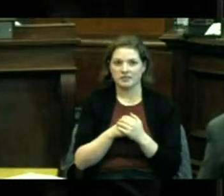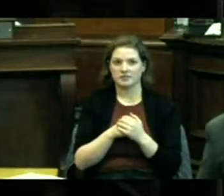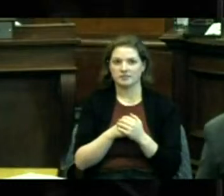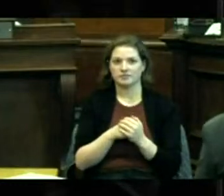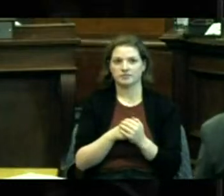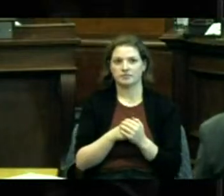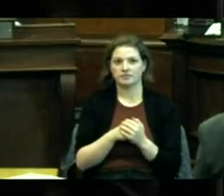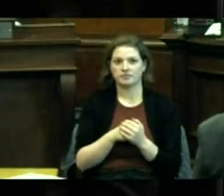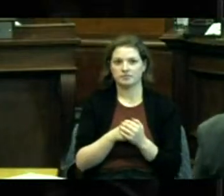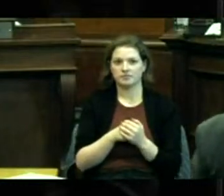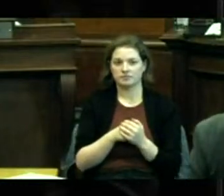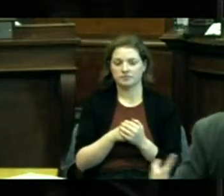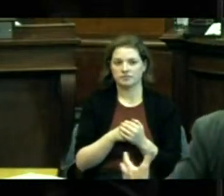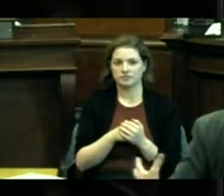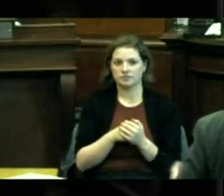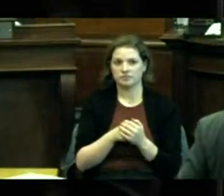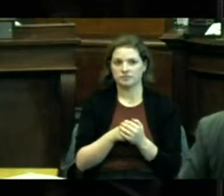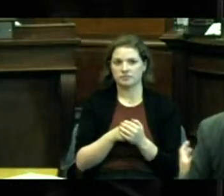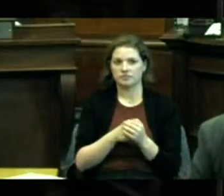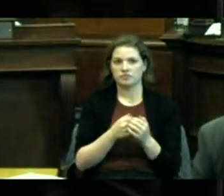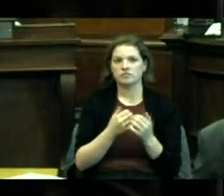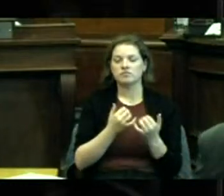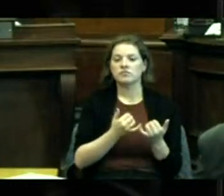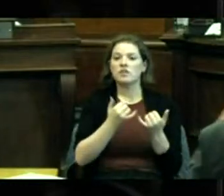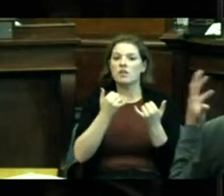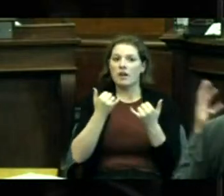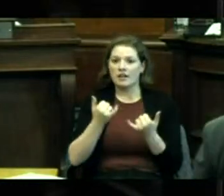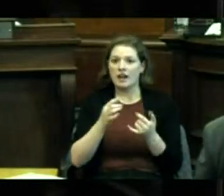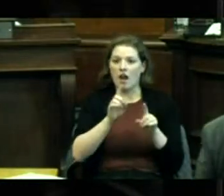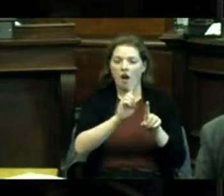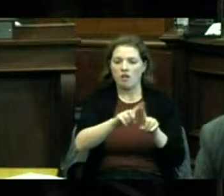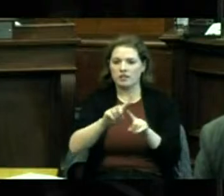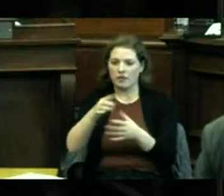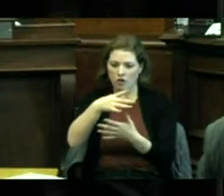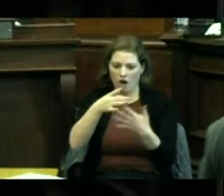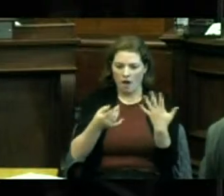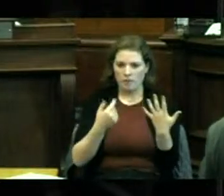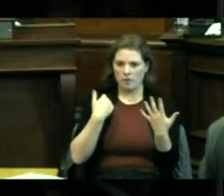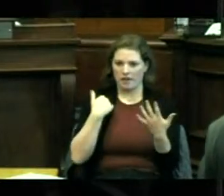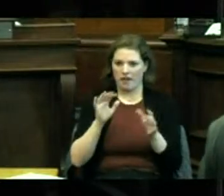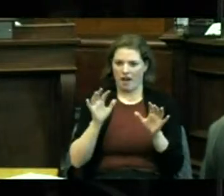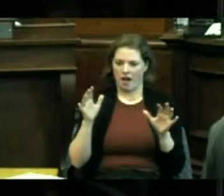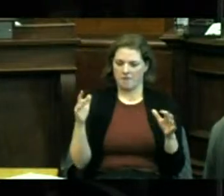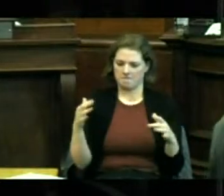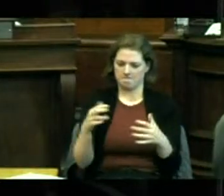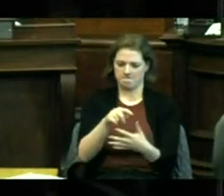well attended. We got some great feedback. We are currently in